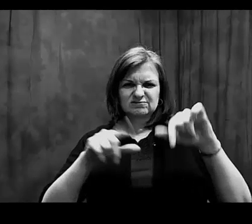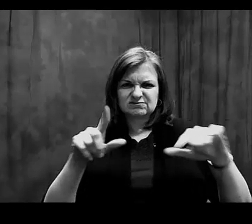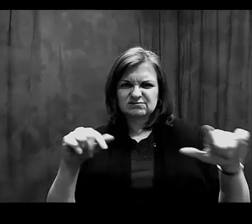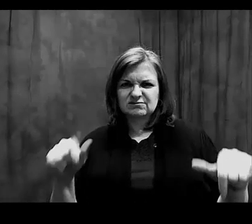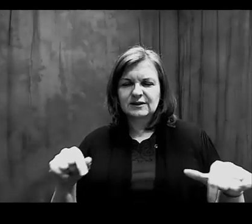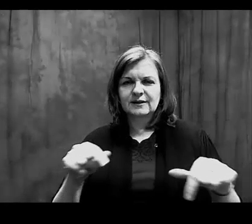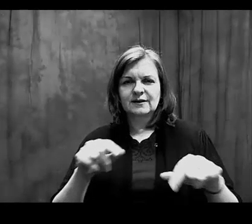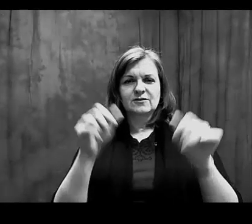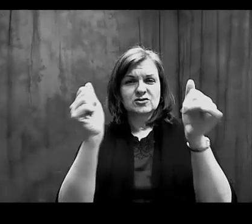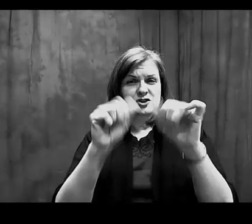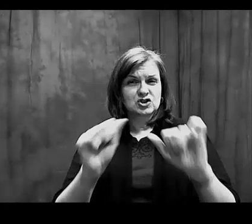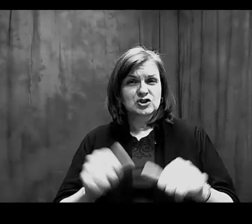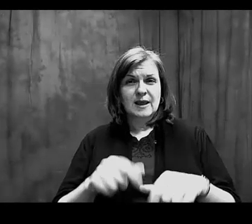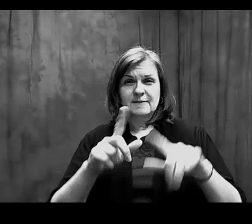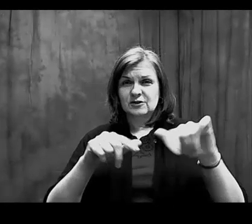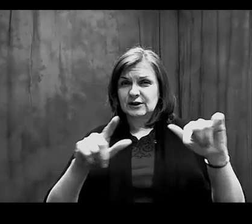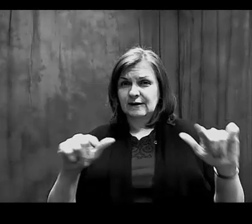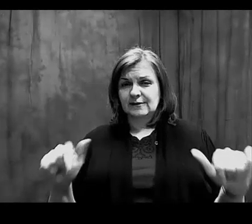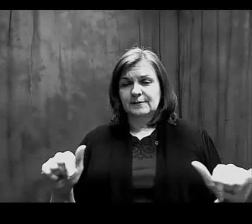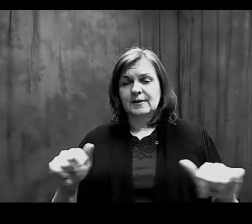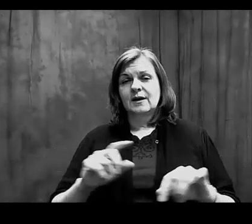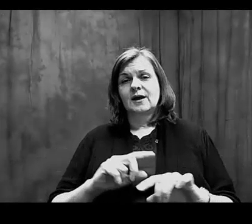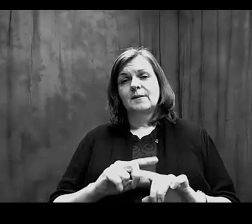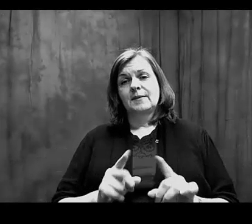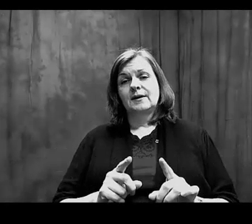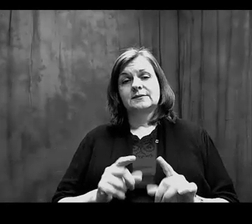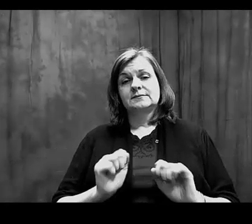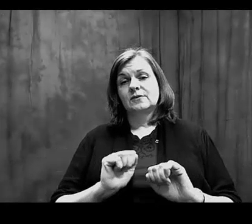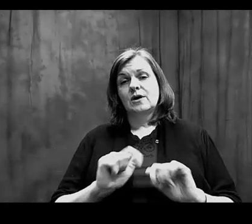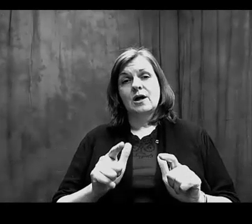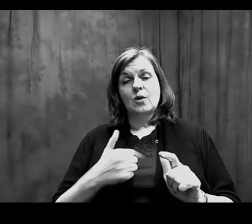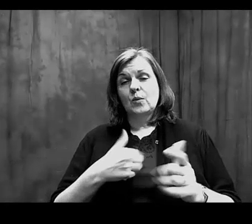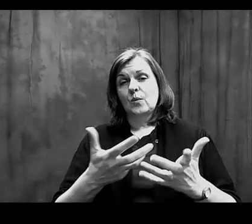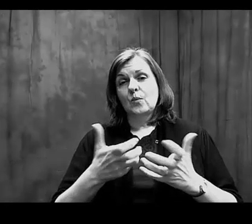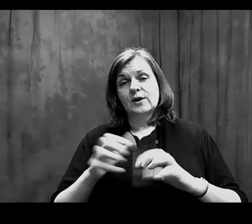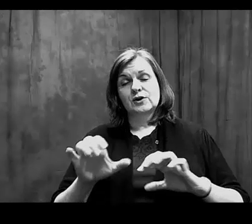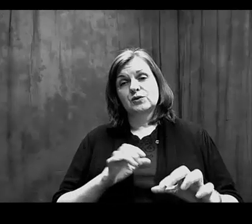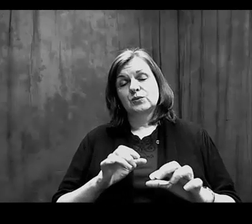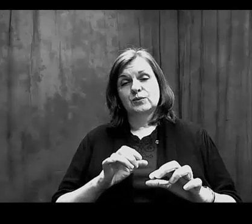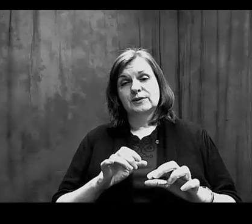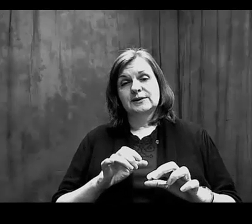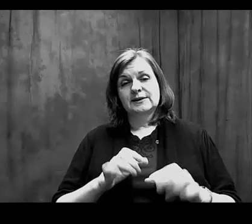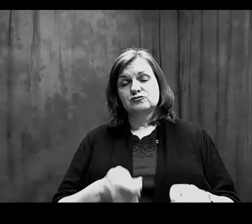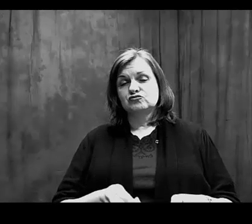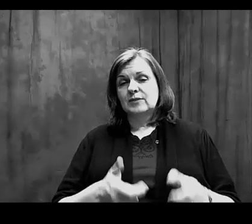you notice they're not all the same size they're certainly not all the same shape